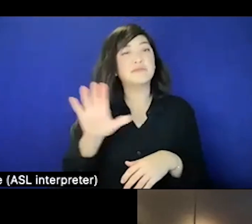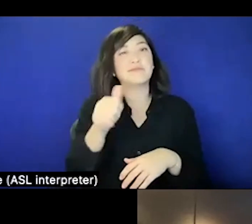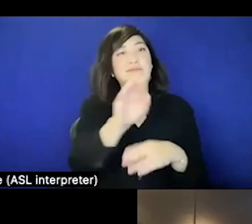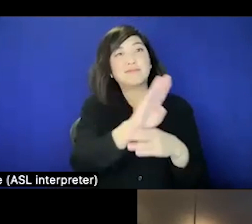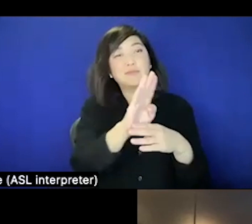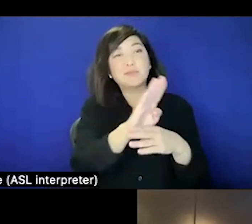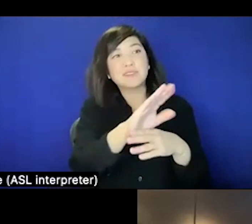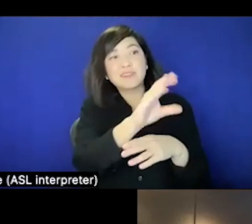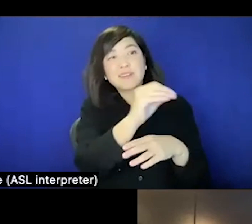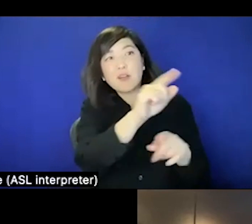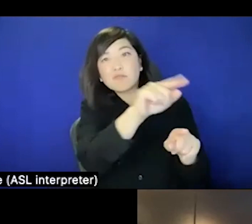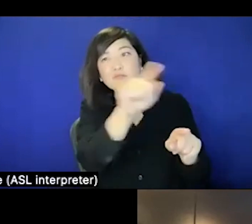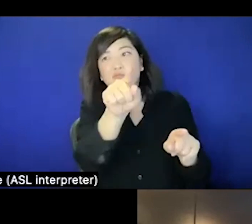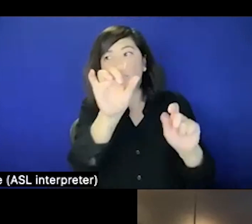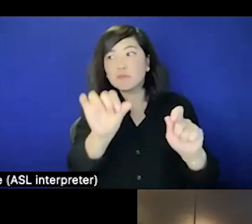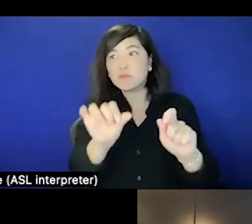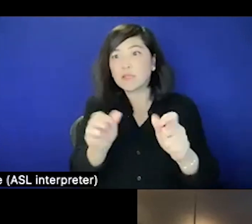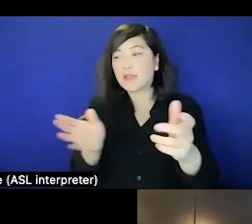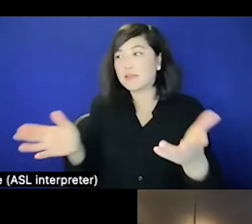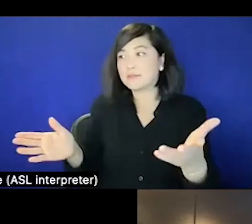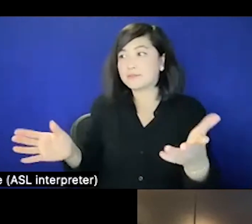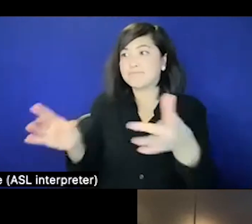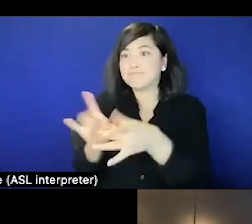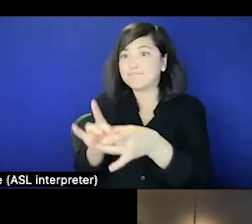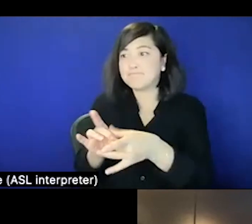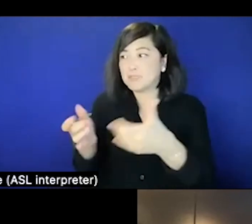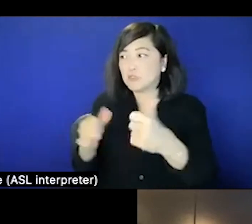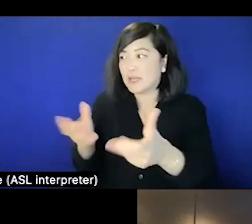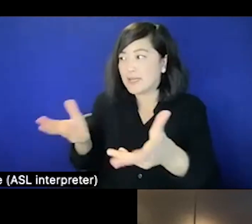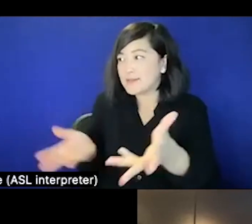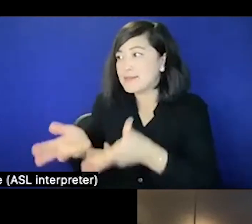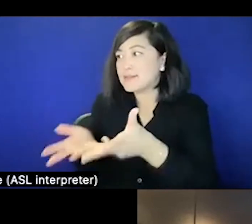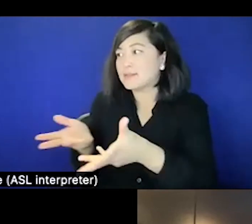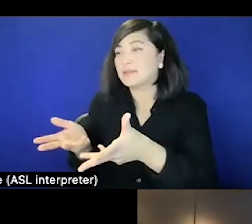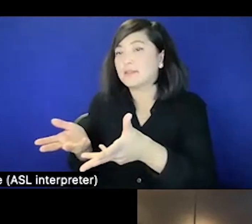struggling to get heard and seen and sometimes have given up on the marketplace. And that's